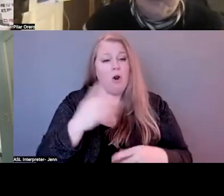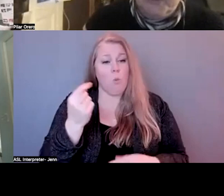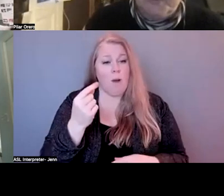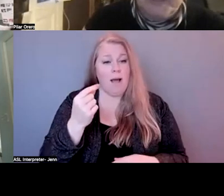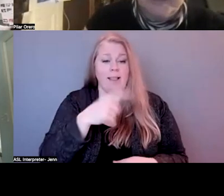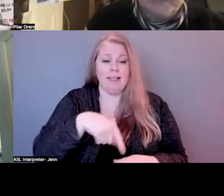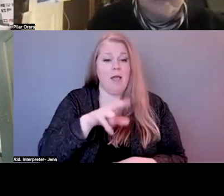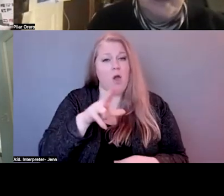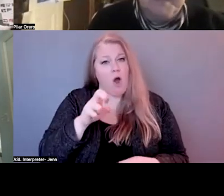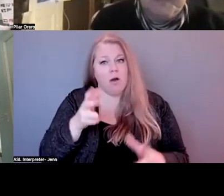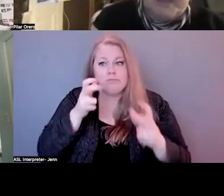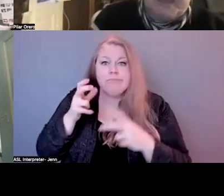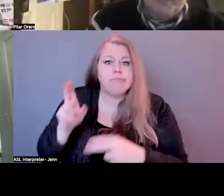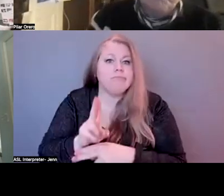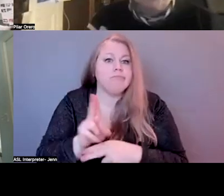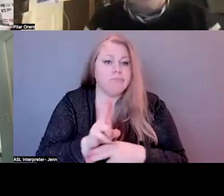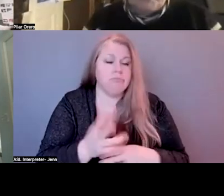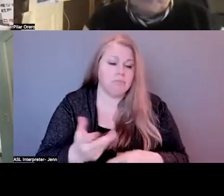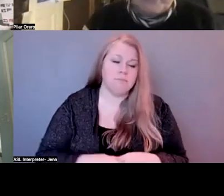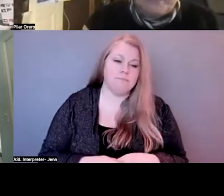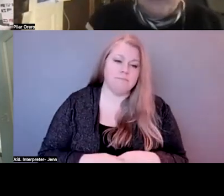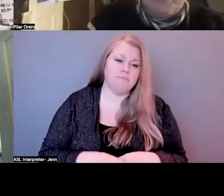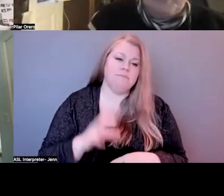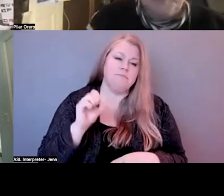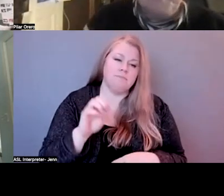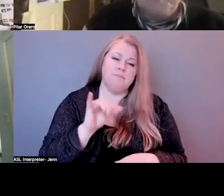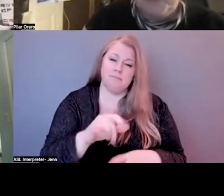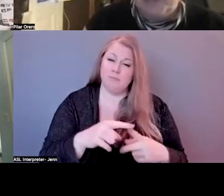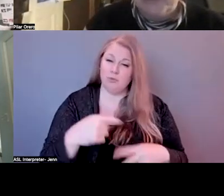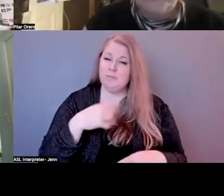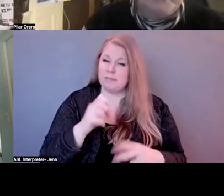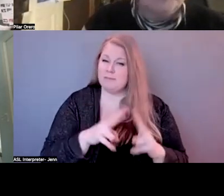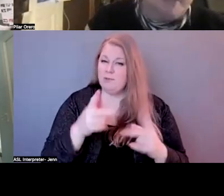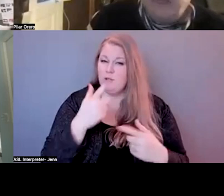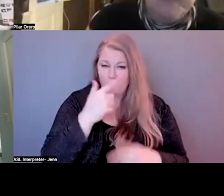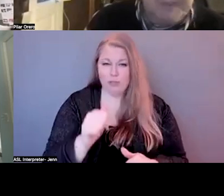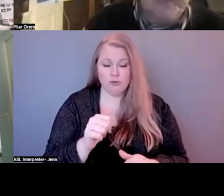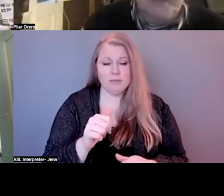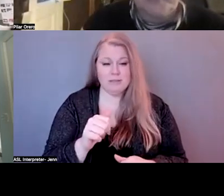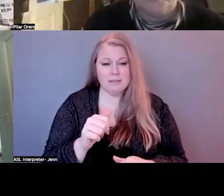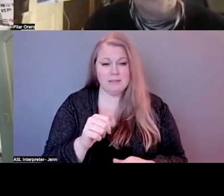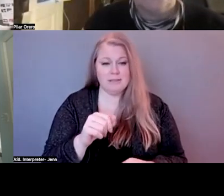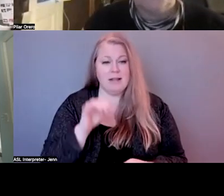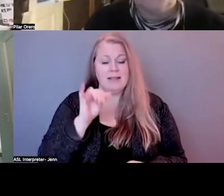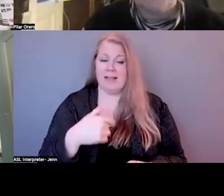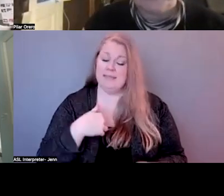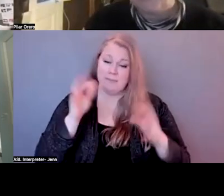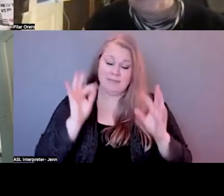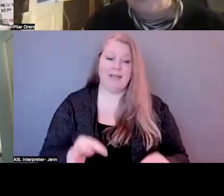So to me, that is very interesting and it is something that I am definitely going to do research for now.